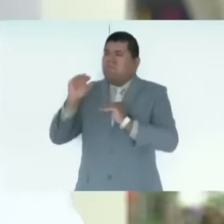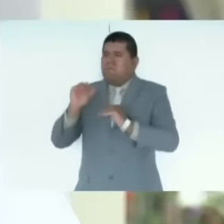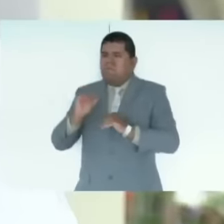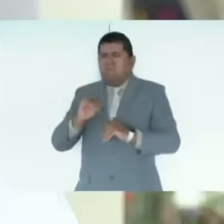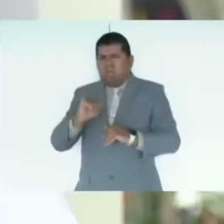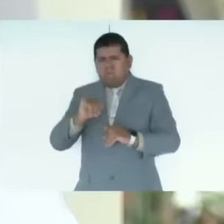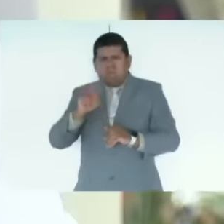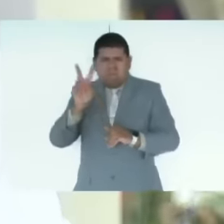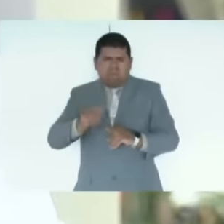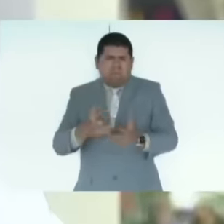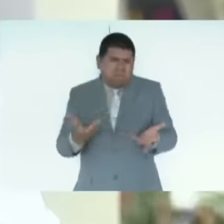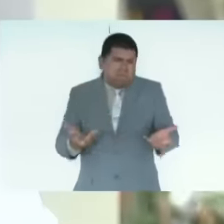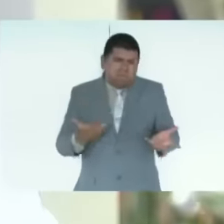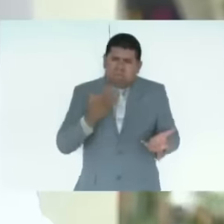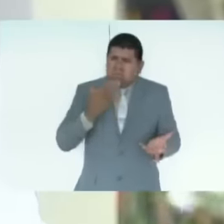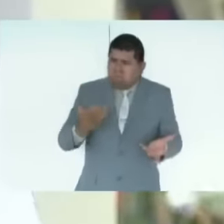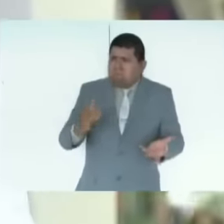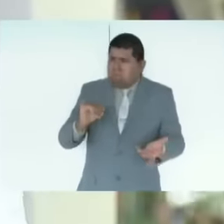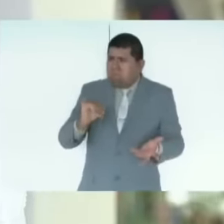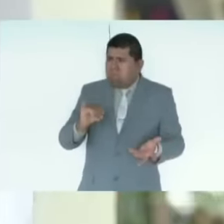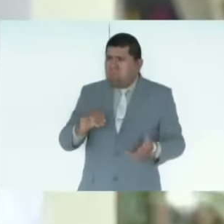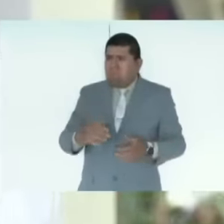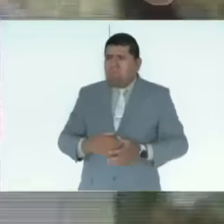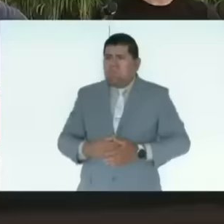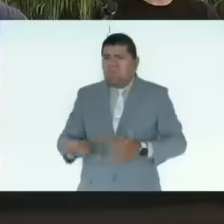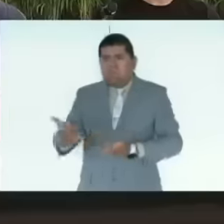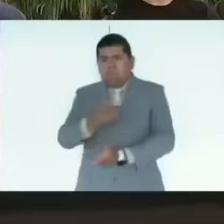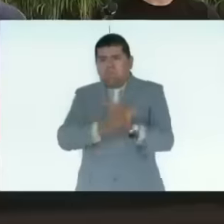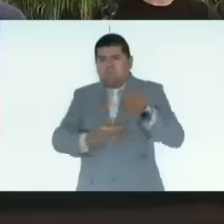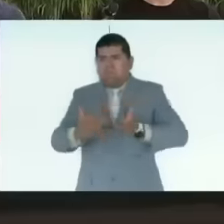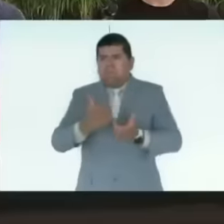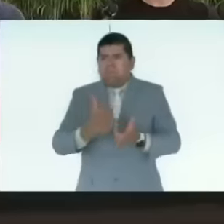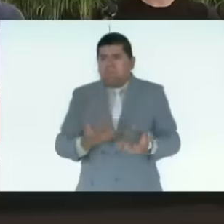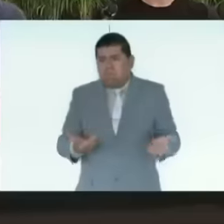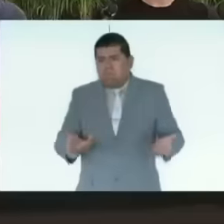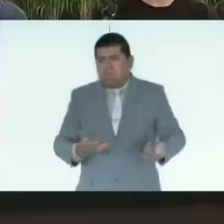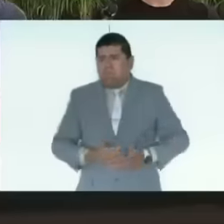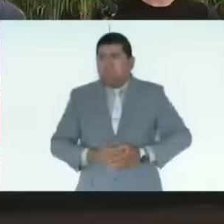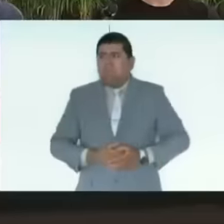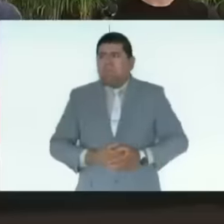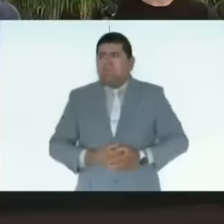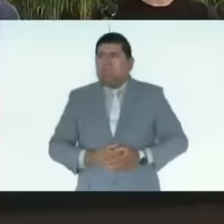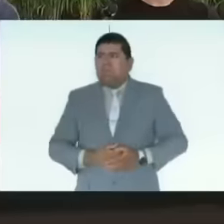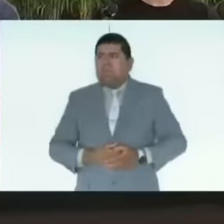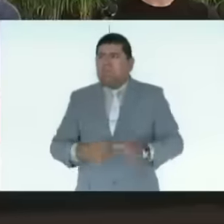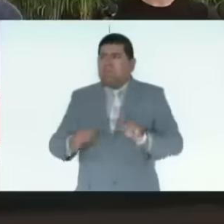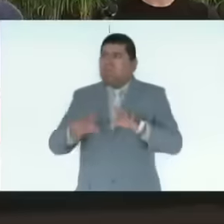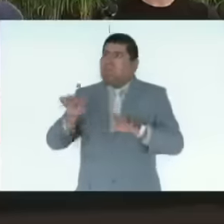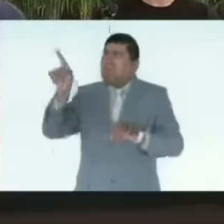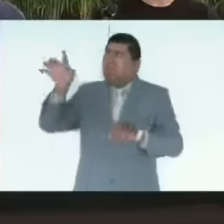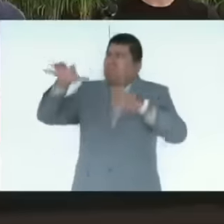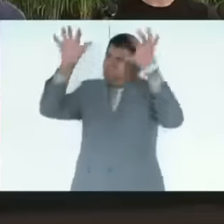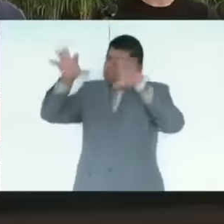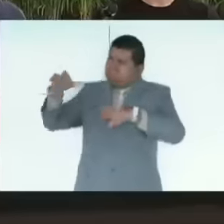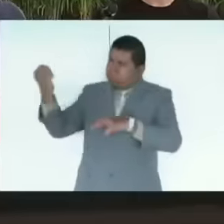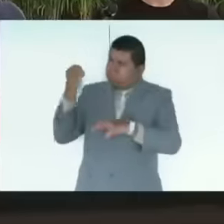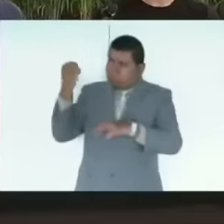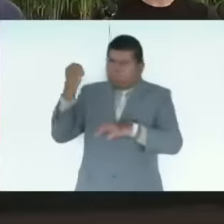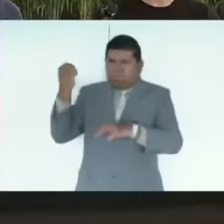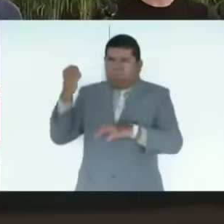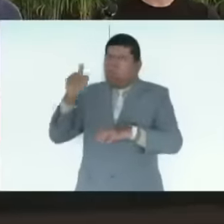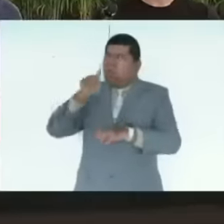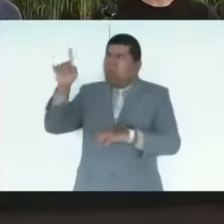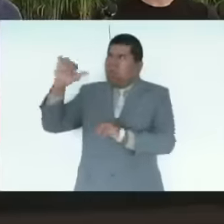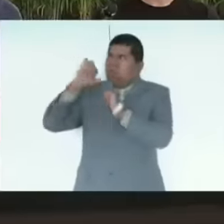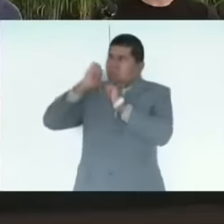neoliberal economic policy works very well Because if it rains hard at the top if we give enough to